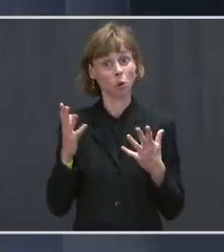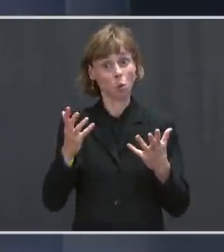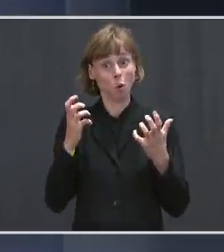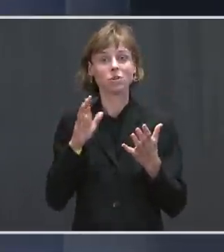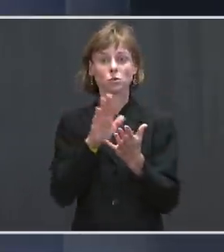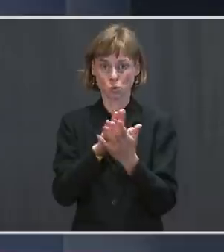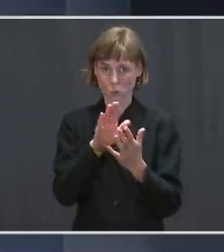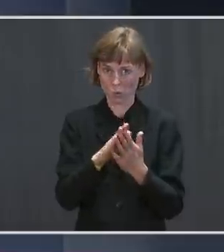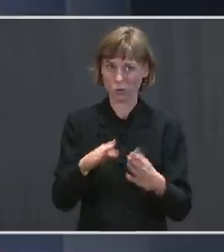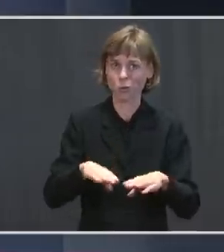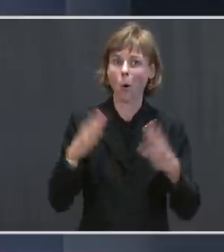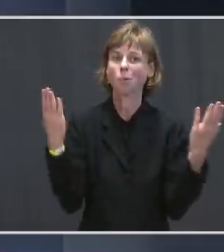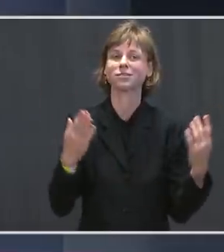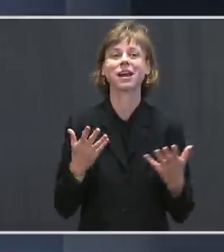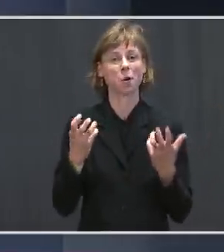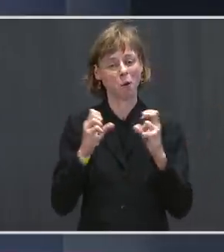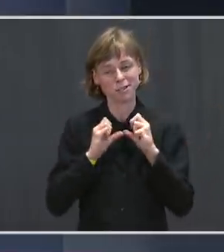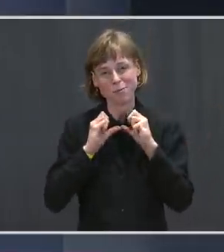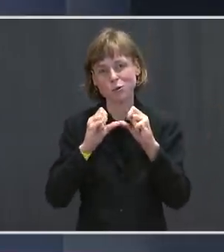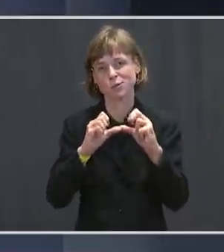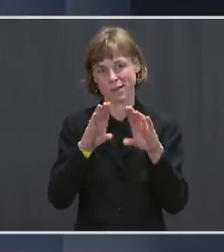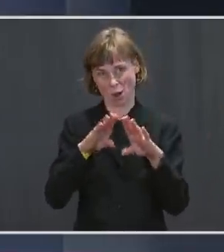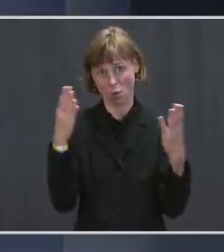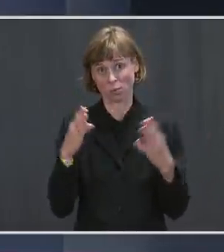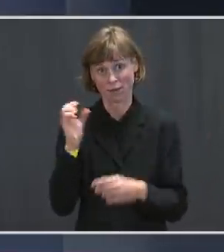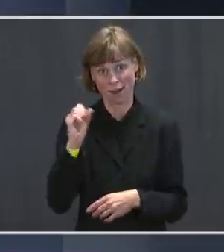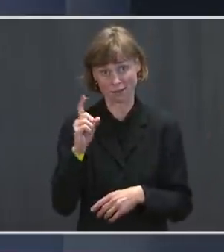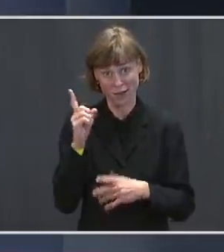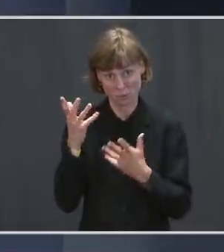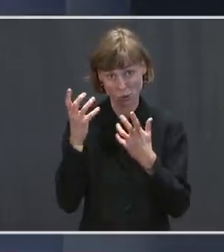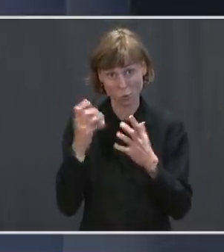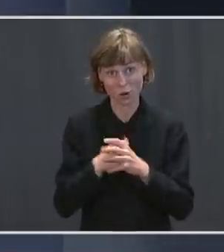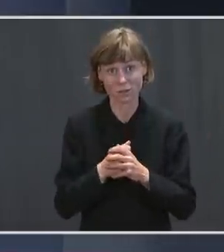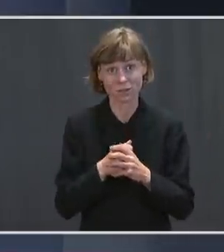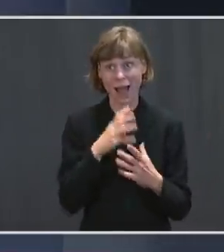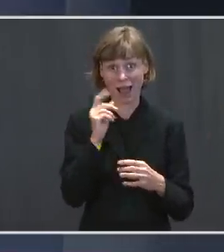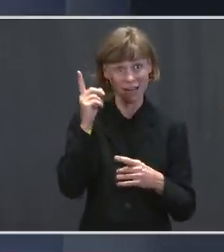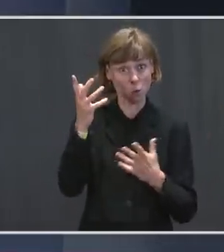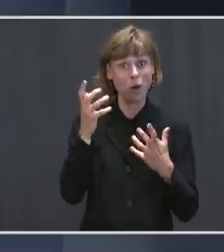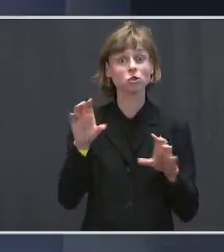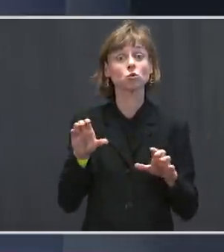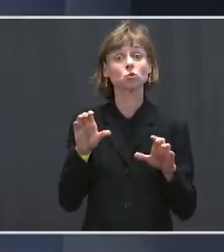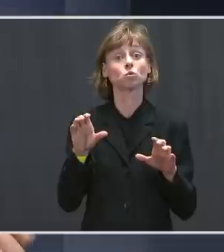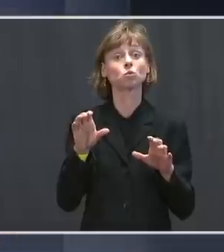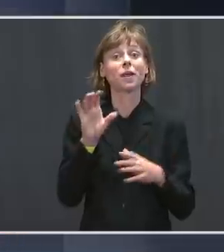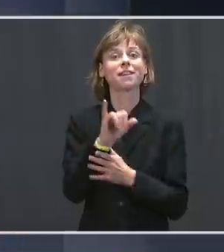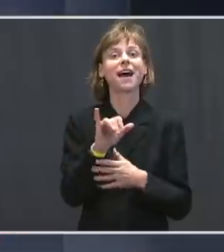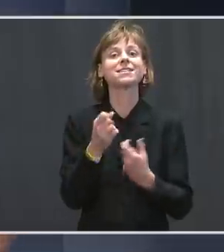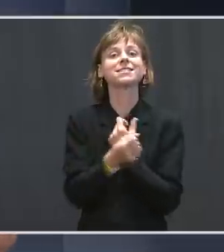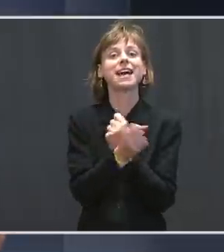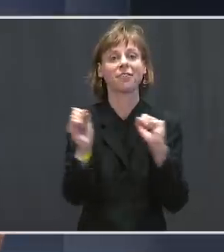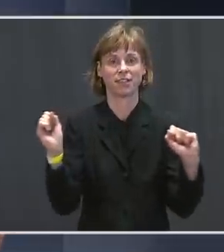he wants them to stay open, and he wants to do that safely. And he wants health and medical experts